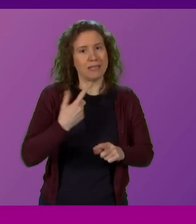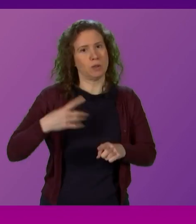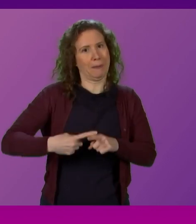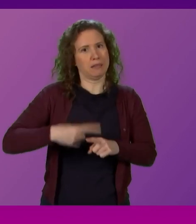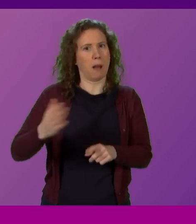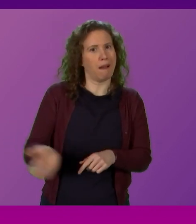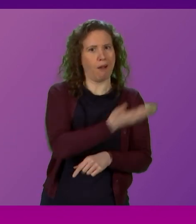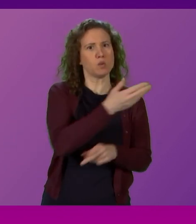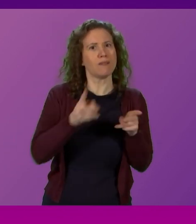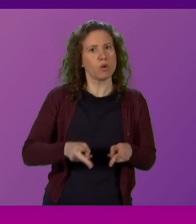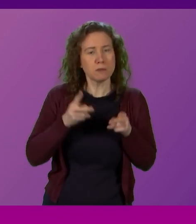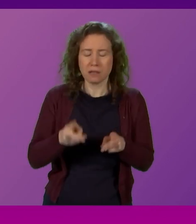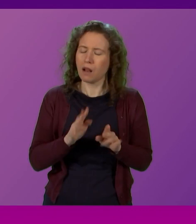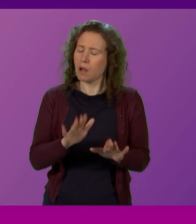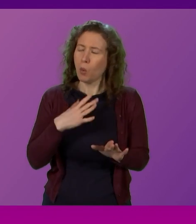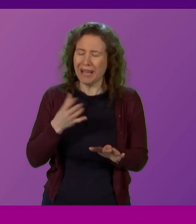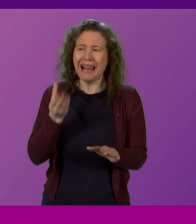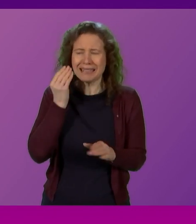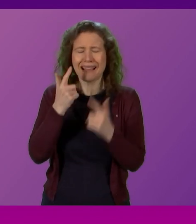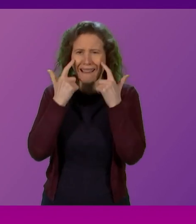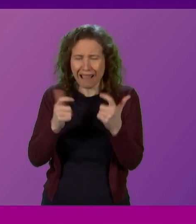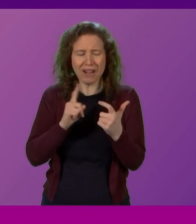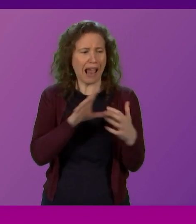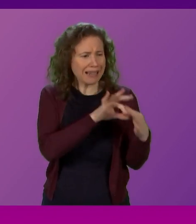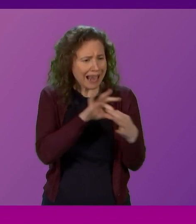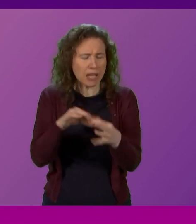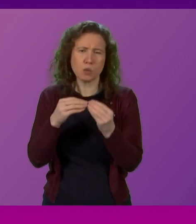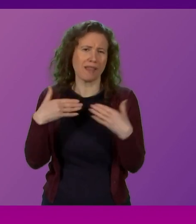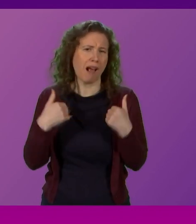Finally, we listen very carefully to, engage with and work with health professionals each